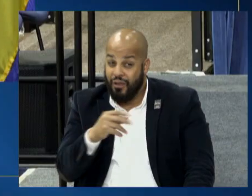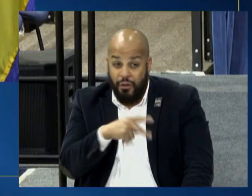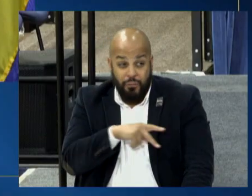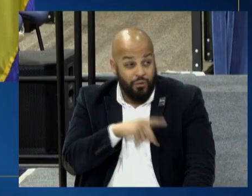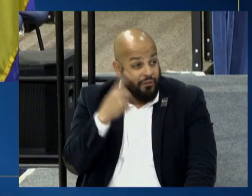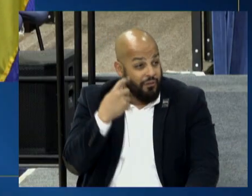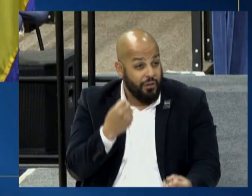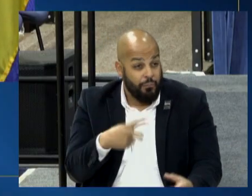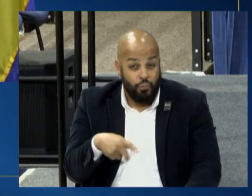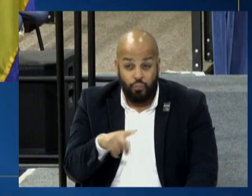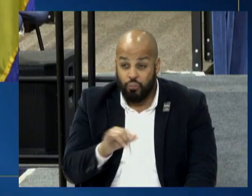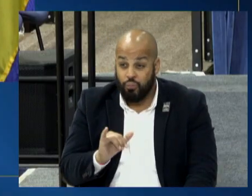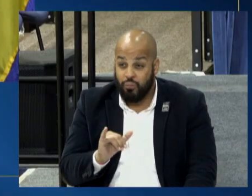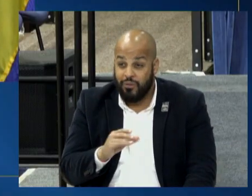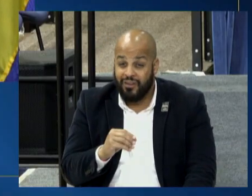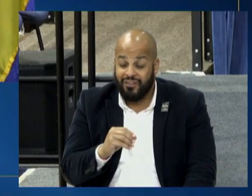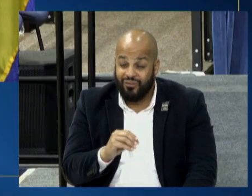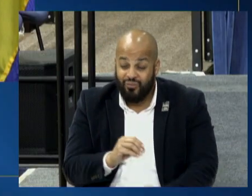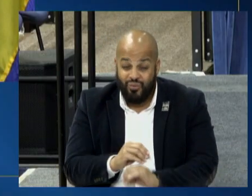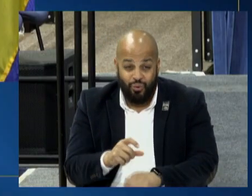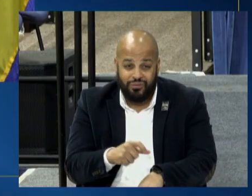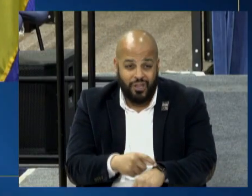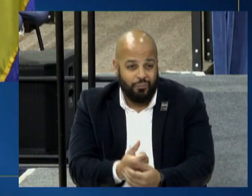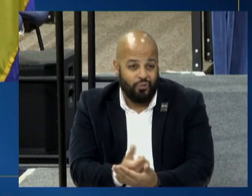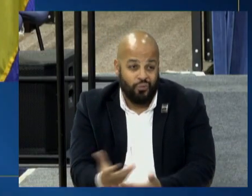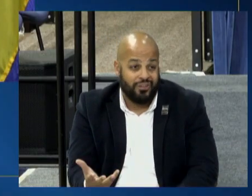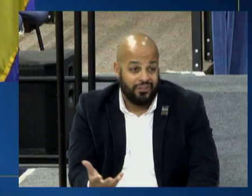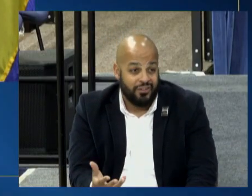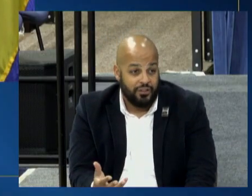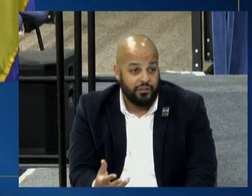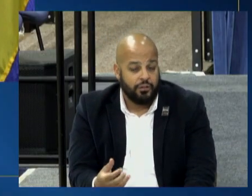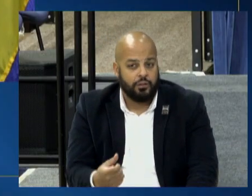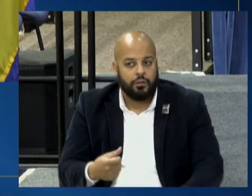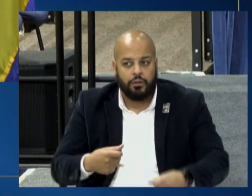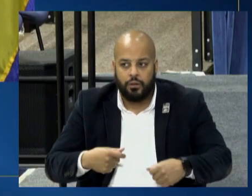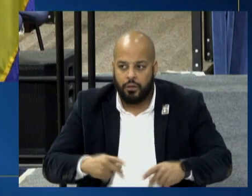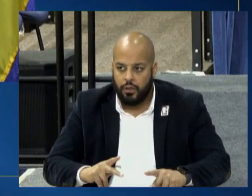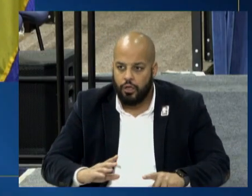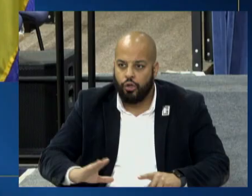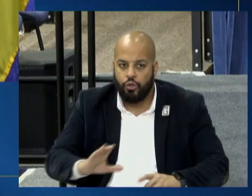And there is not a moment to waste. Let the conversations you have here today